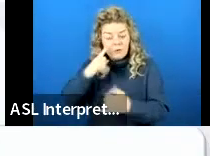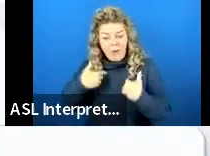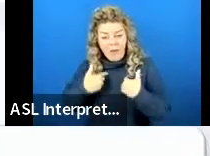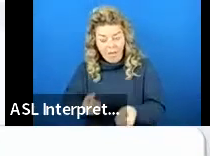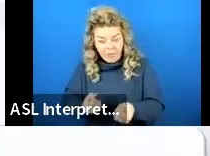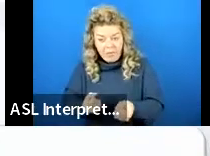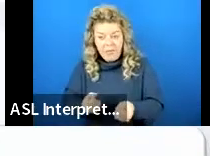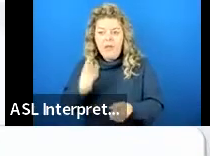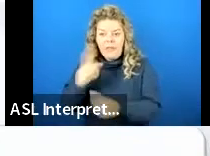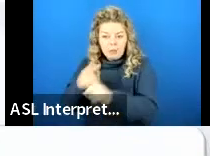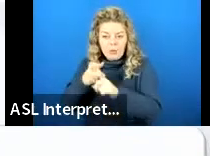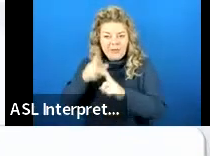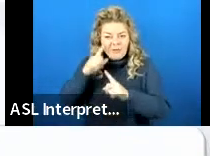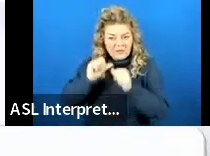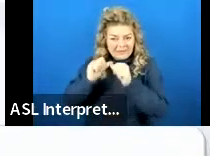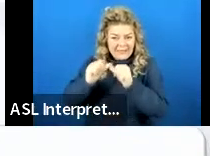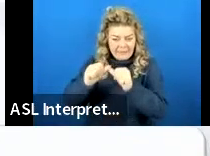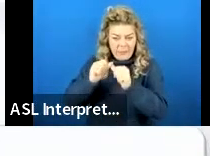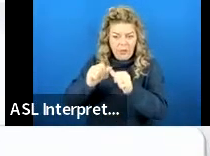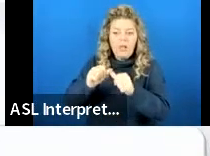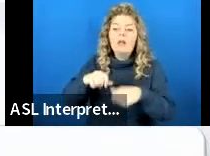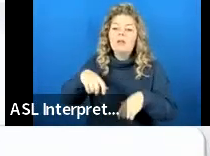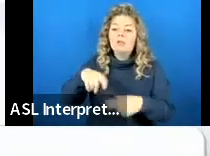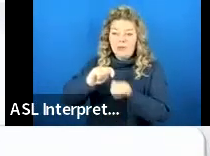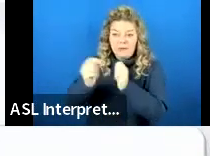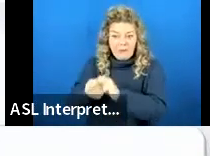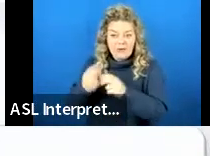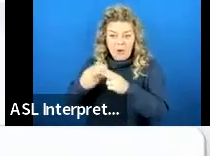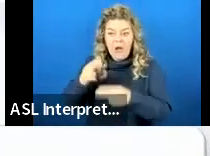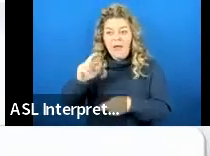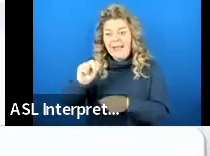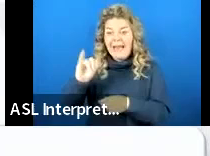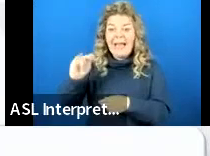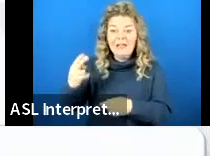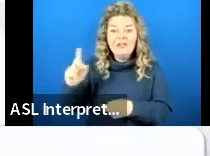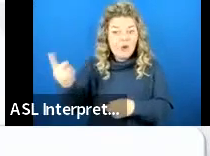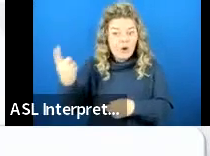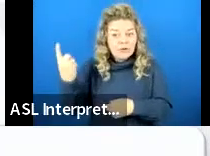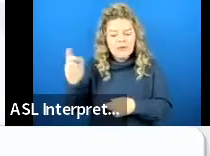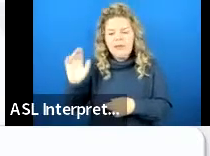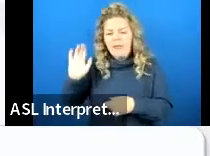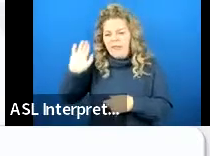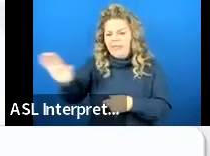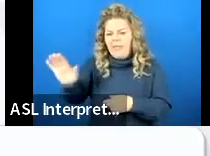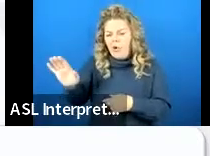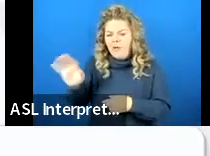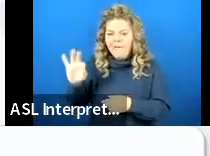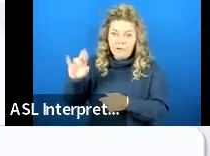for Sustainable transformation called NIH First Initiative. U of M and the National Institutes